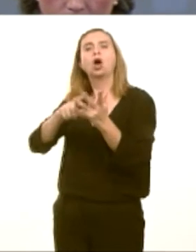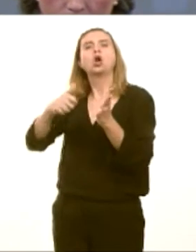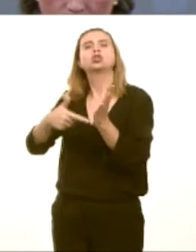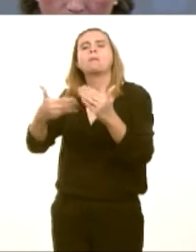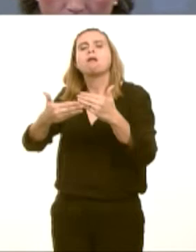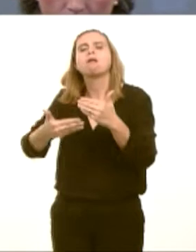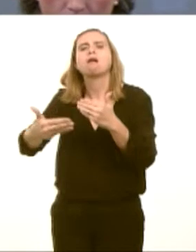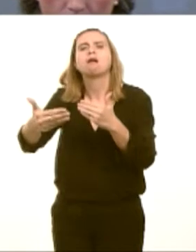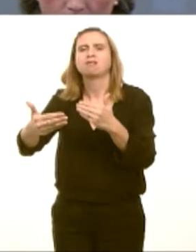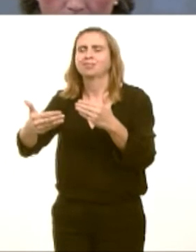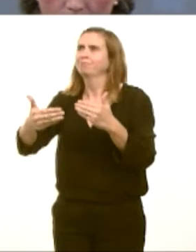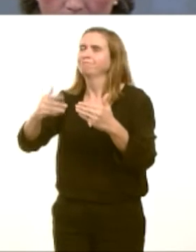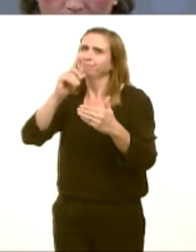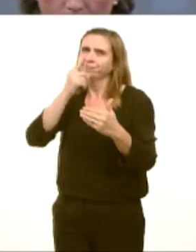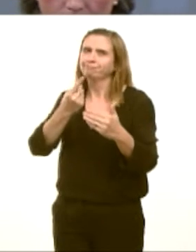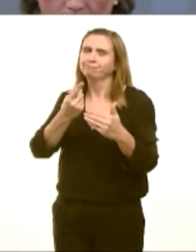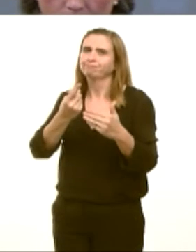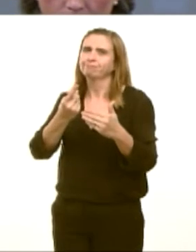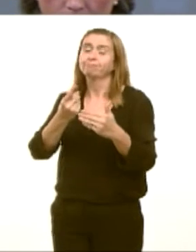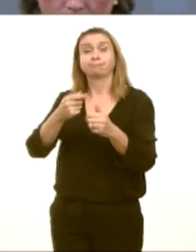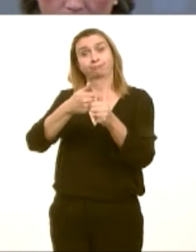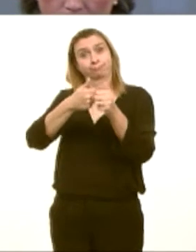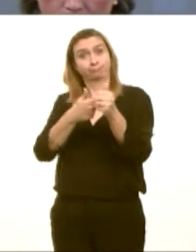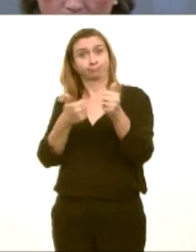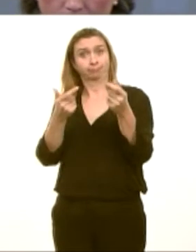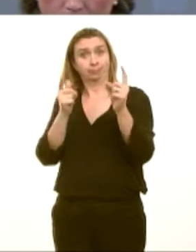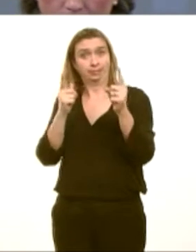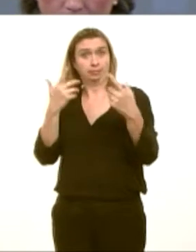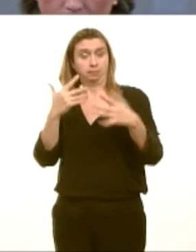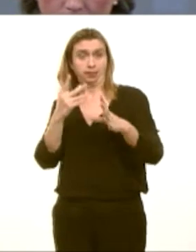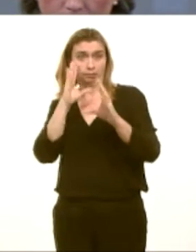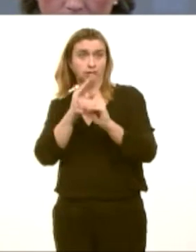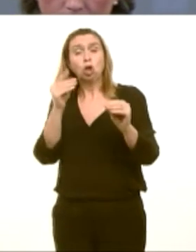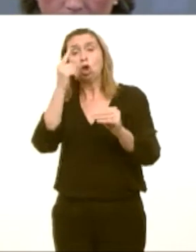There has been speculation, and the Deputy Minister has alluded to this, about part payments.